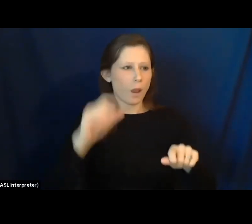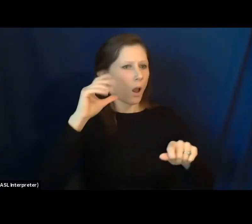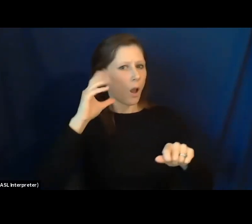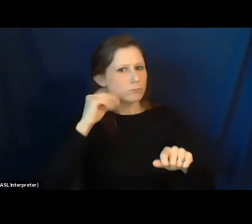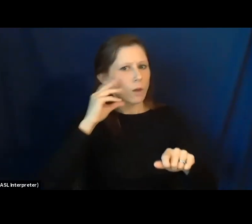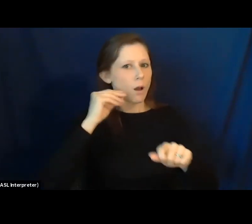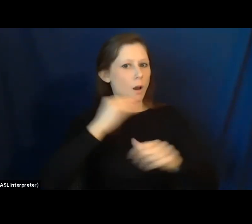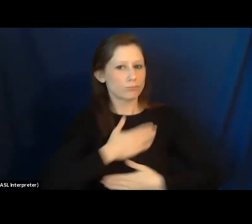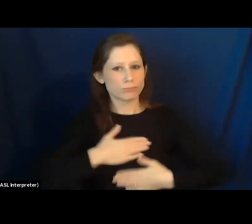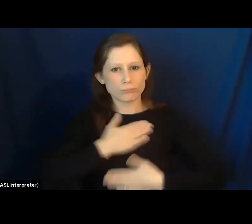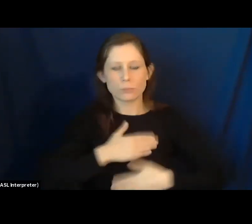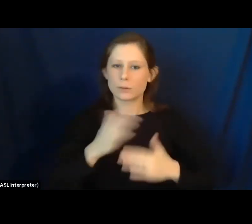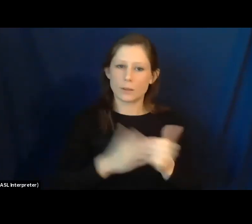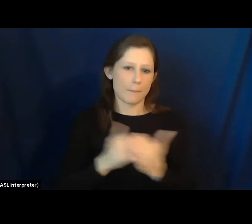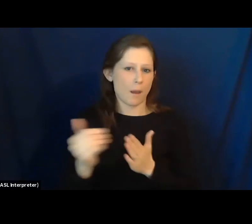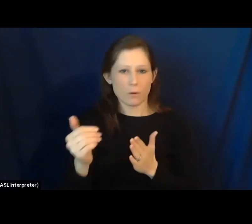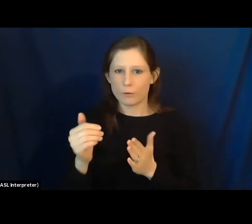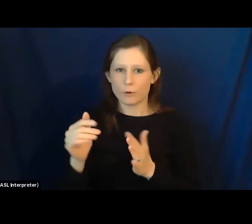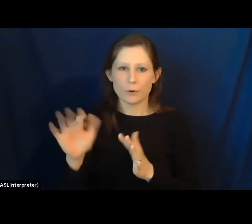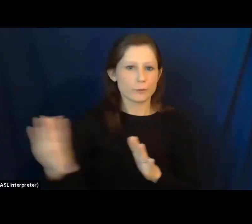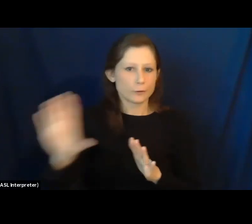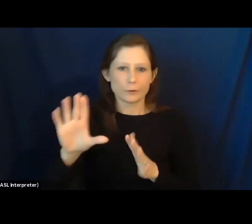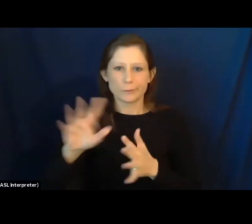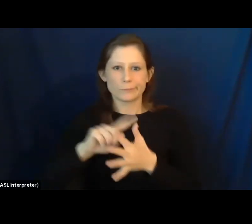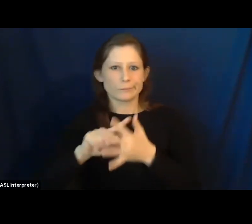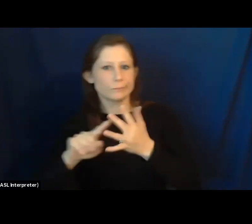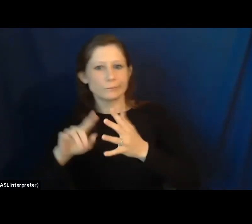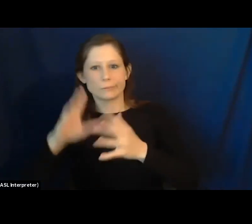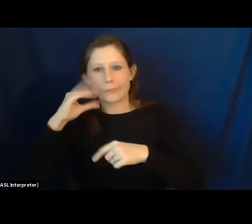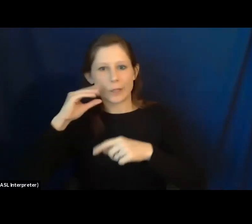no matter what. And then also with our wheelchairs, that's